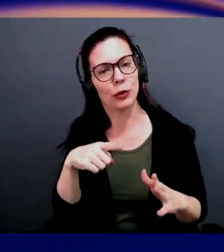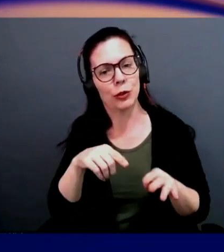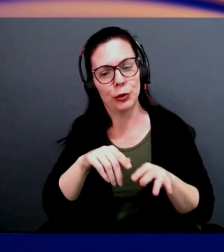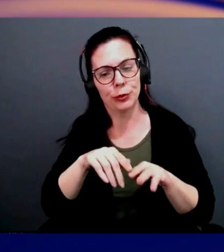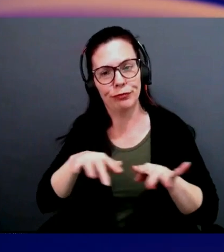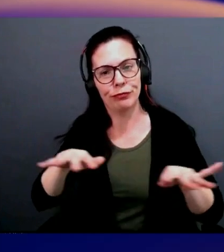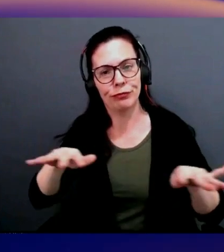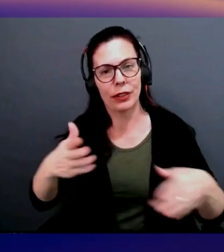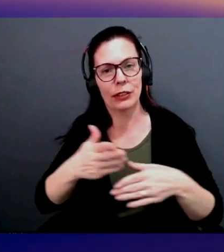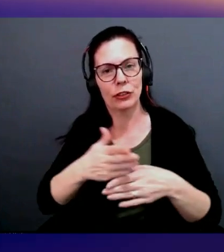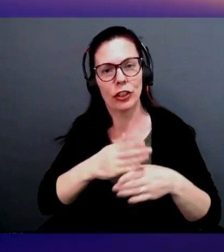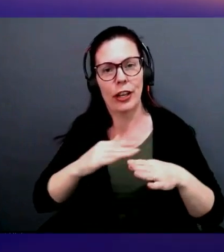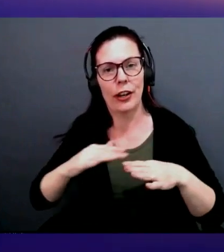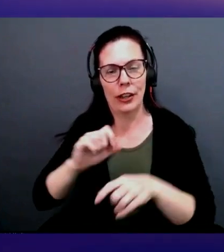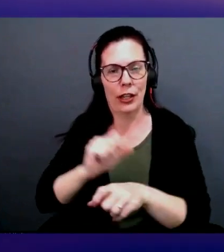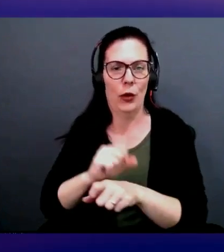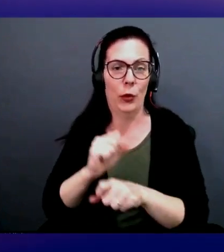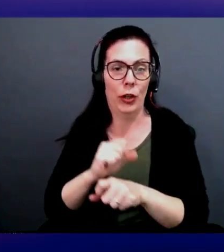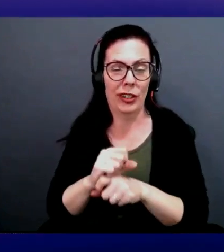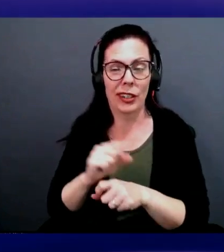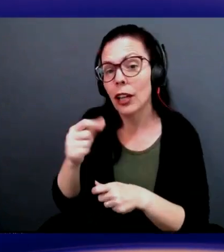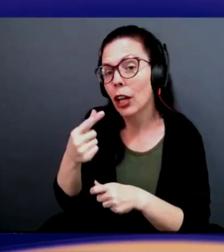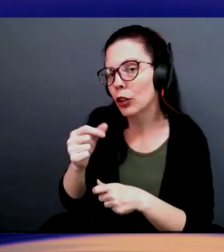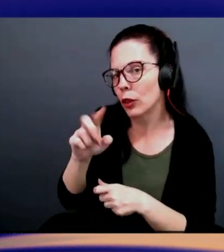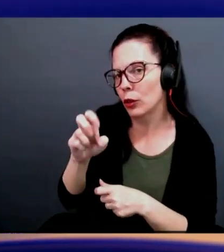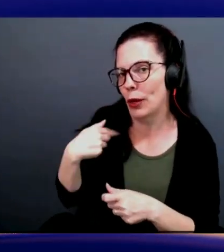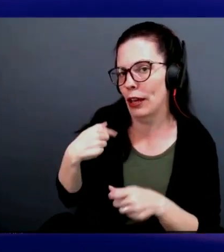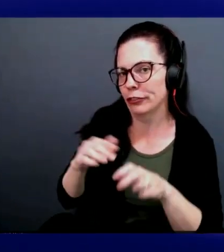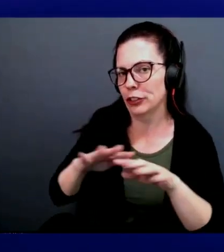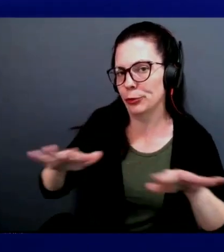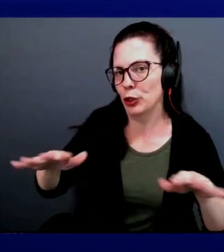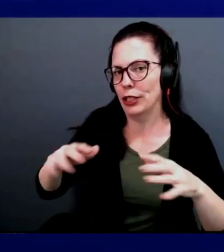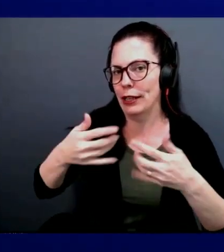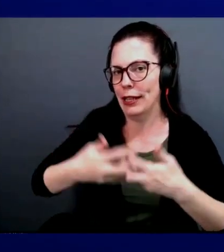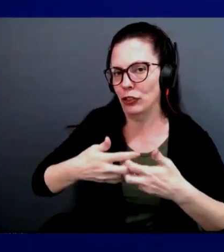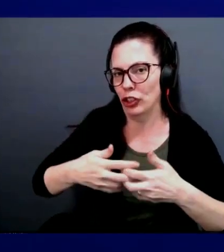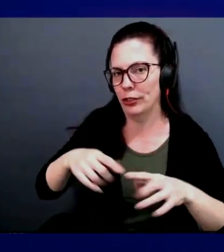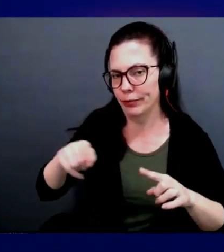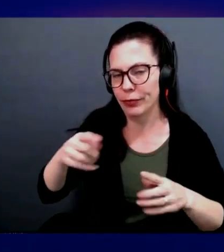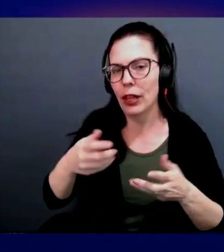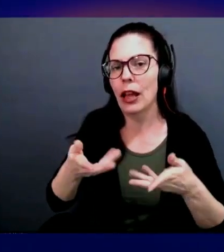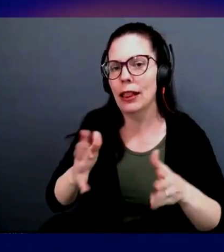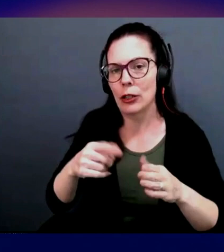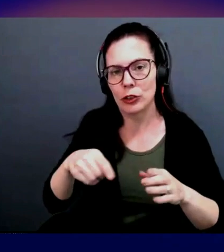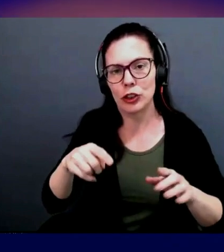And so Glue comes with a distributed engine. It allows you to distribute partitions